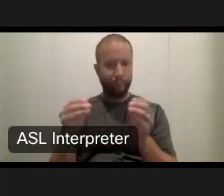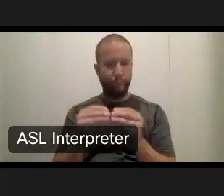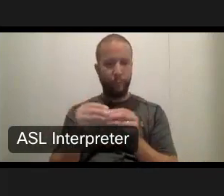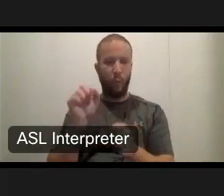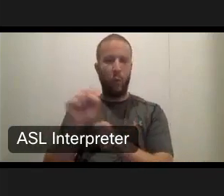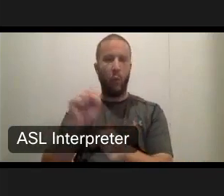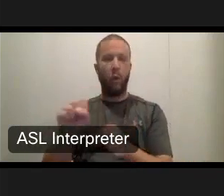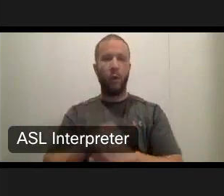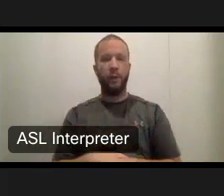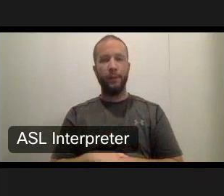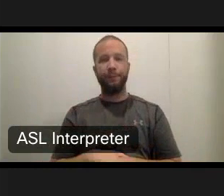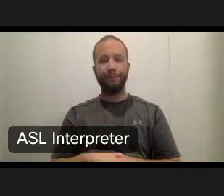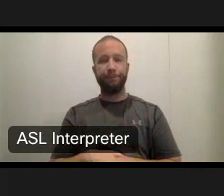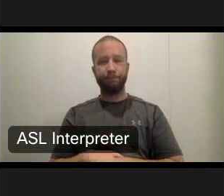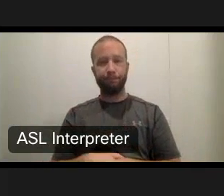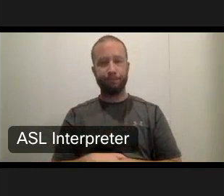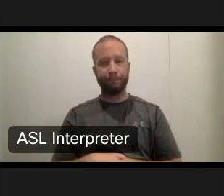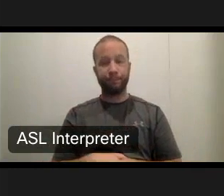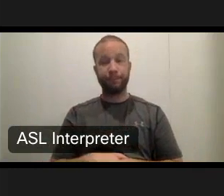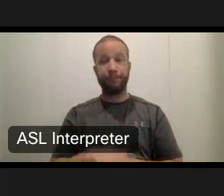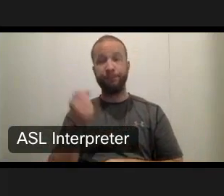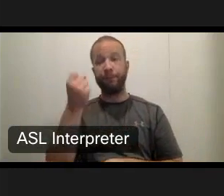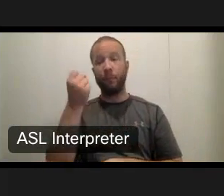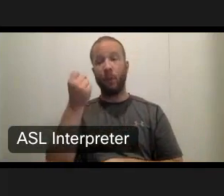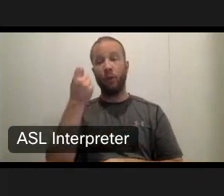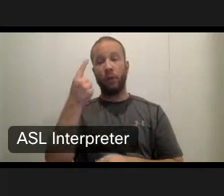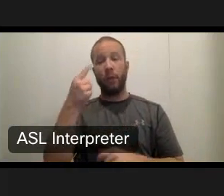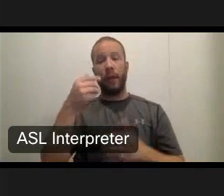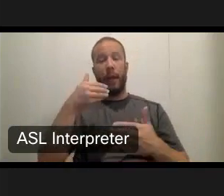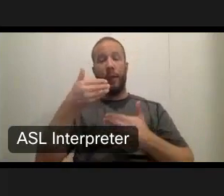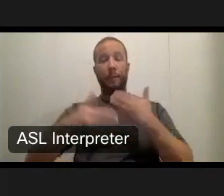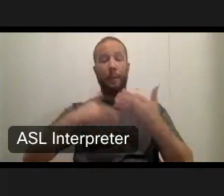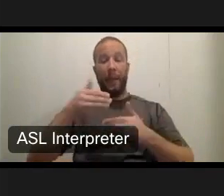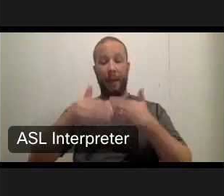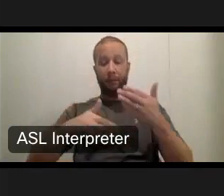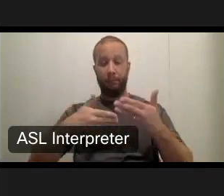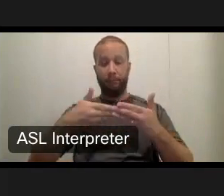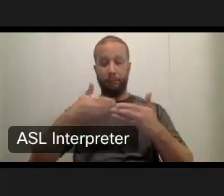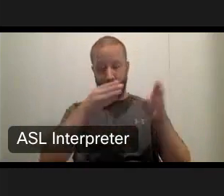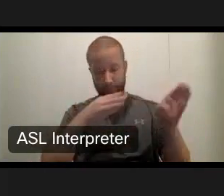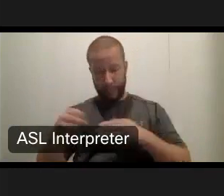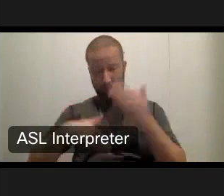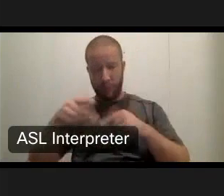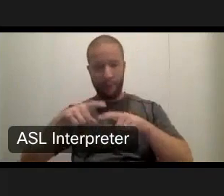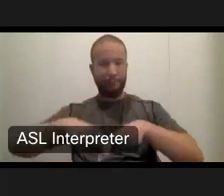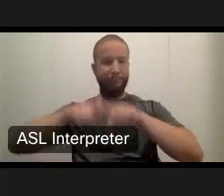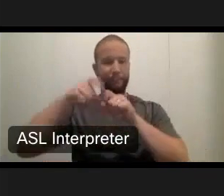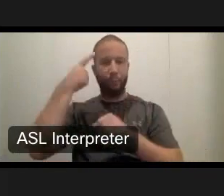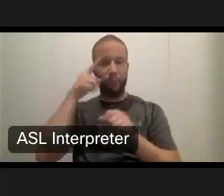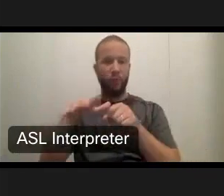um due to impacts through the planning process by the pandemic the project was this planning